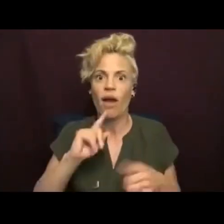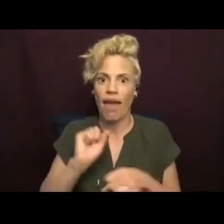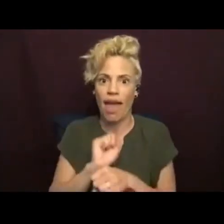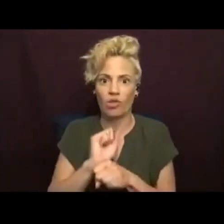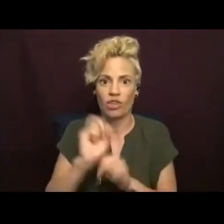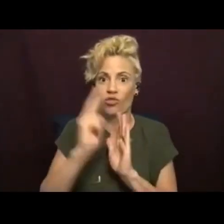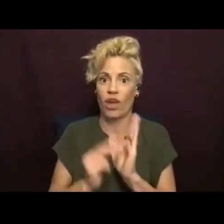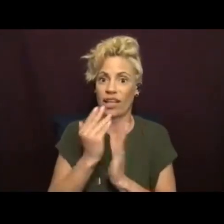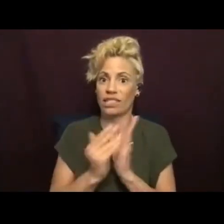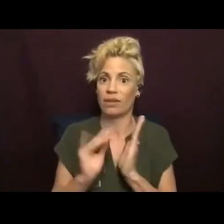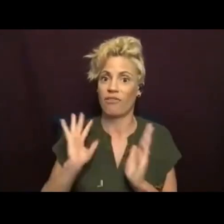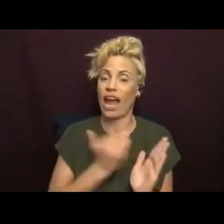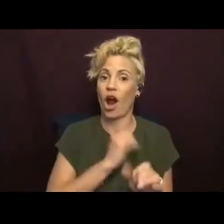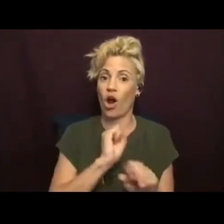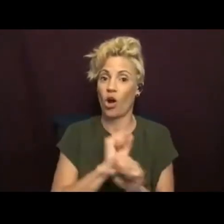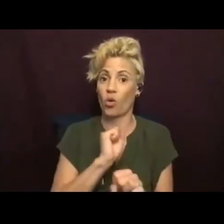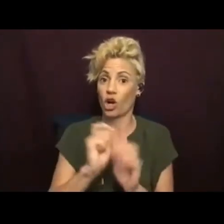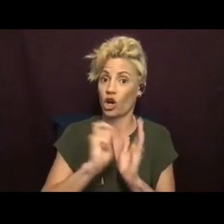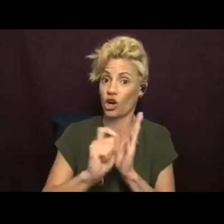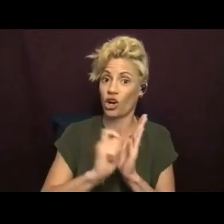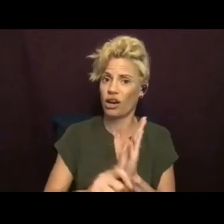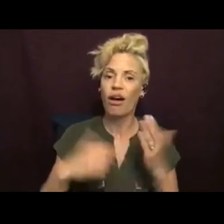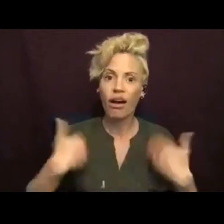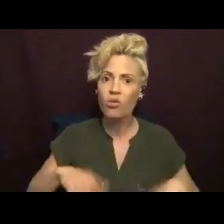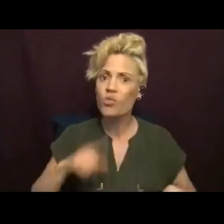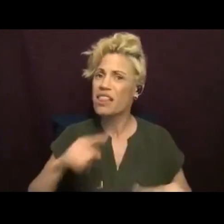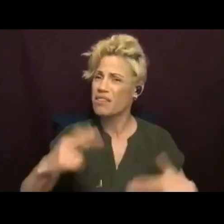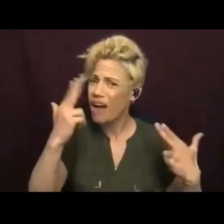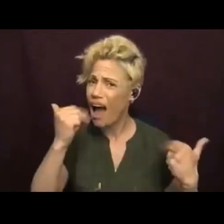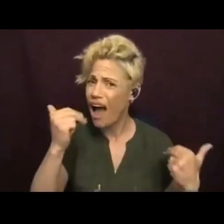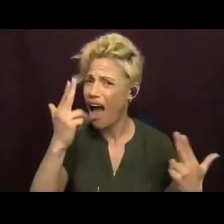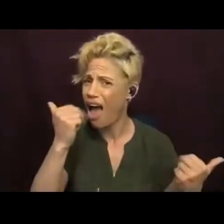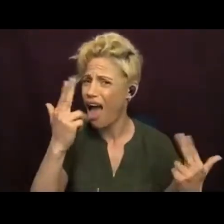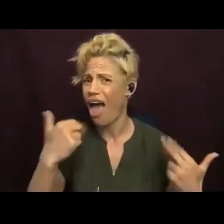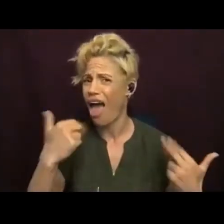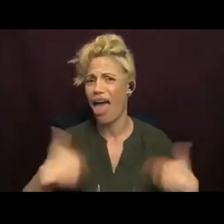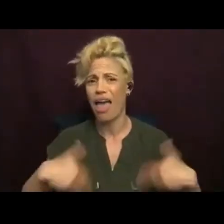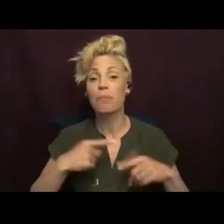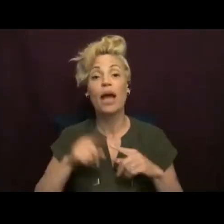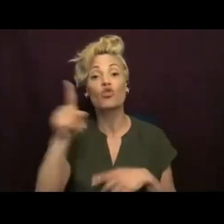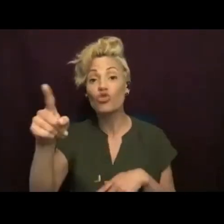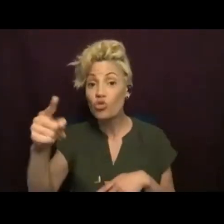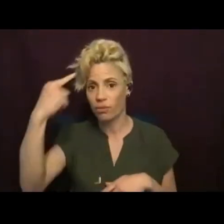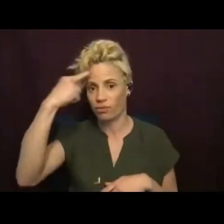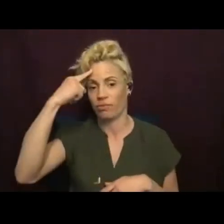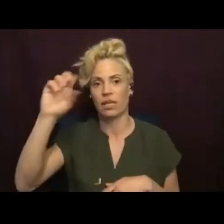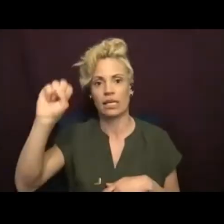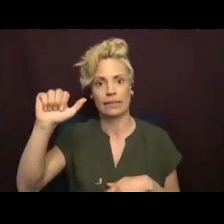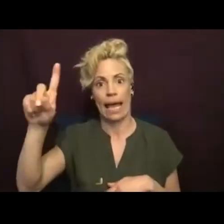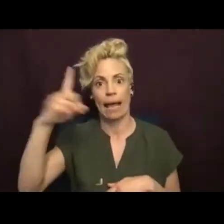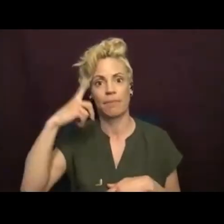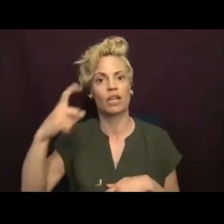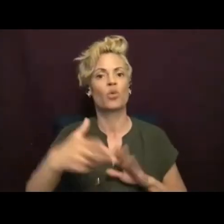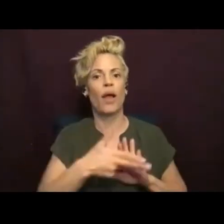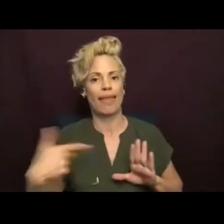it's hilariously funny. But you are saying that it's sad because you are labeling us as disabled.